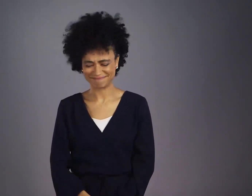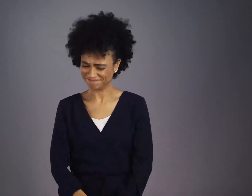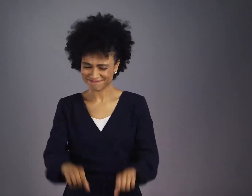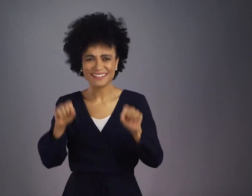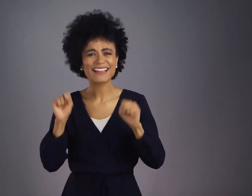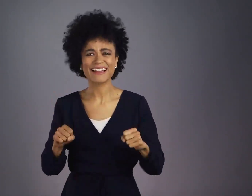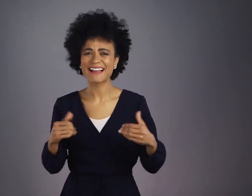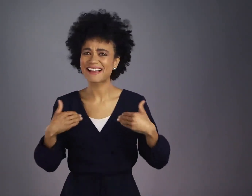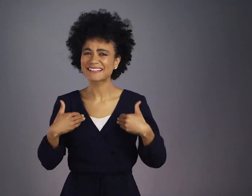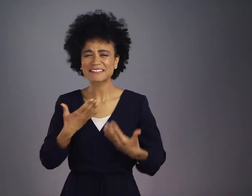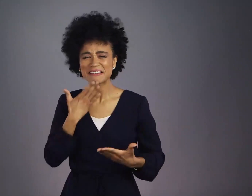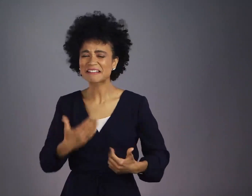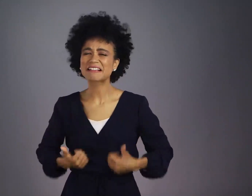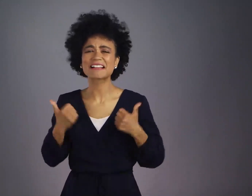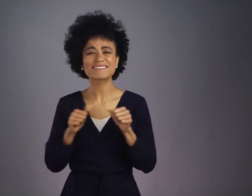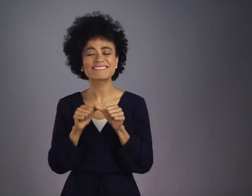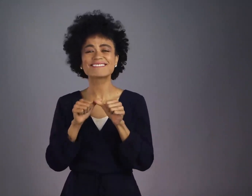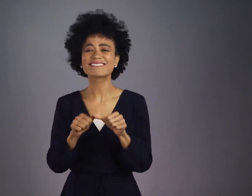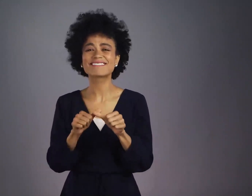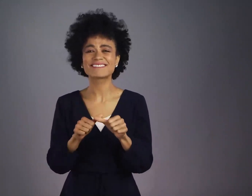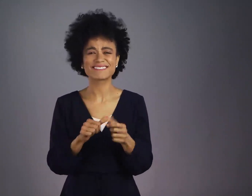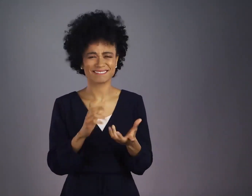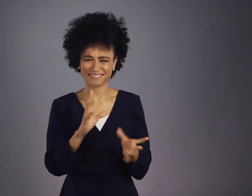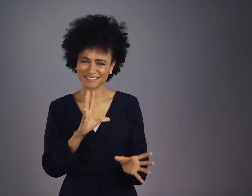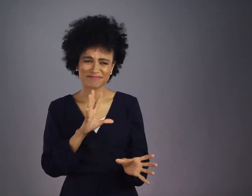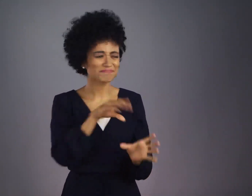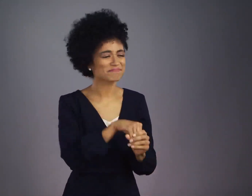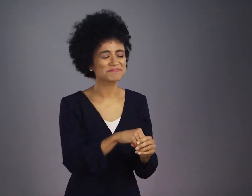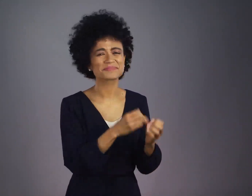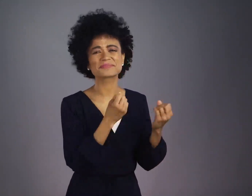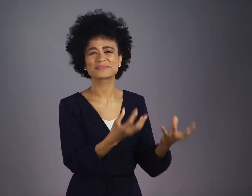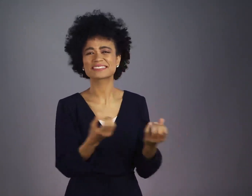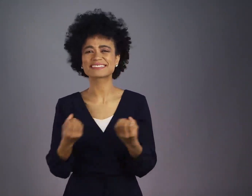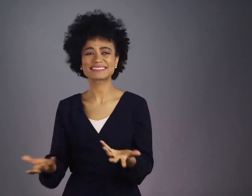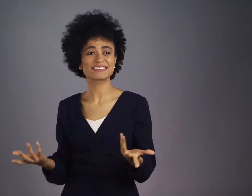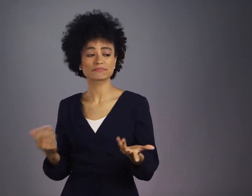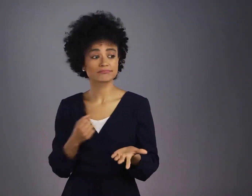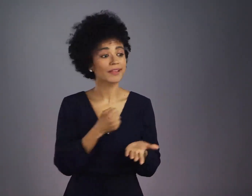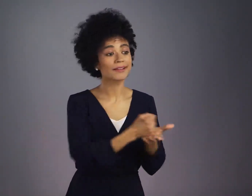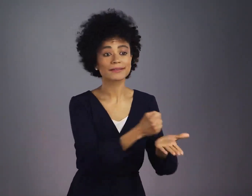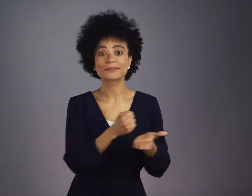It is possible to have a full and useful life, though your husband continues to drink.